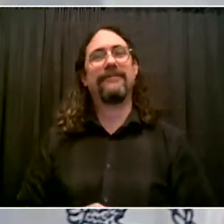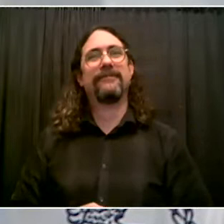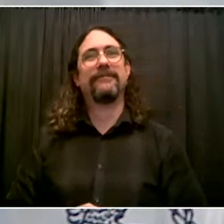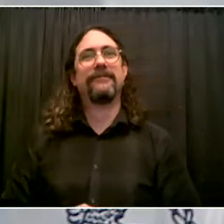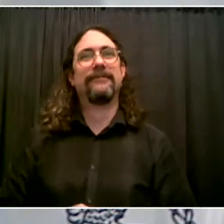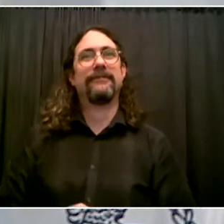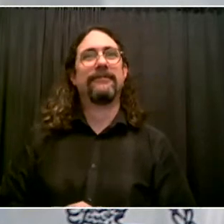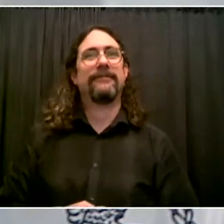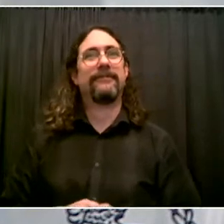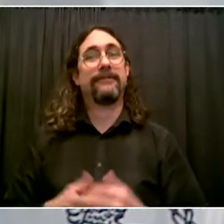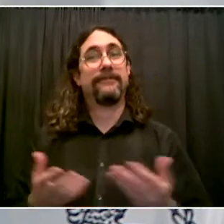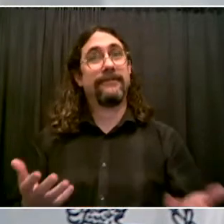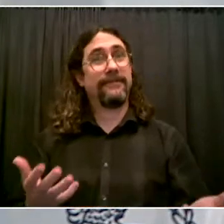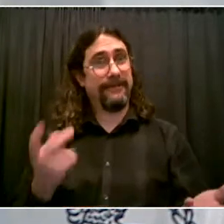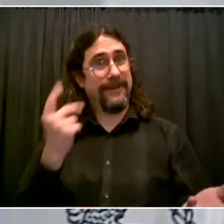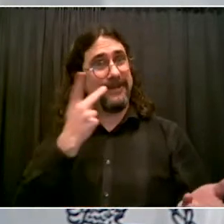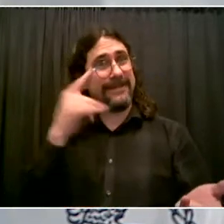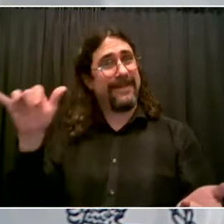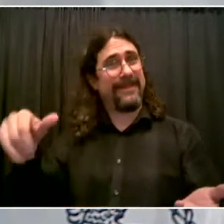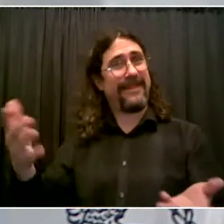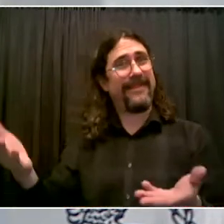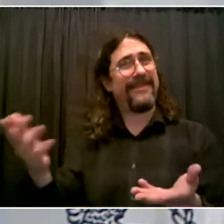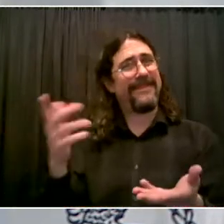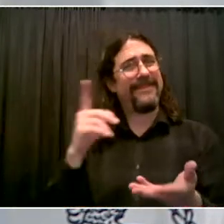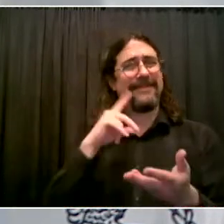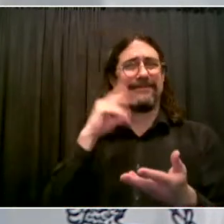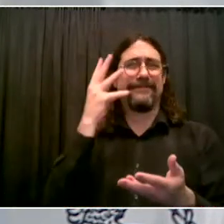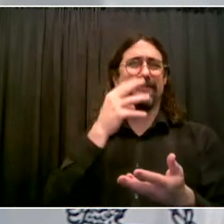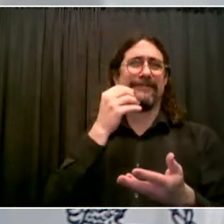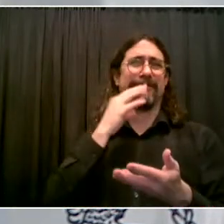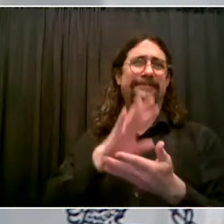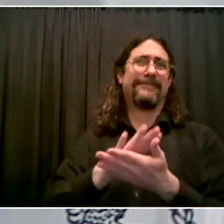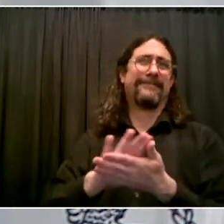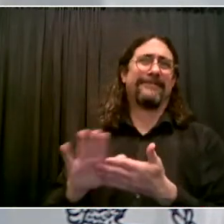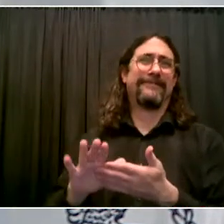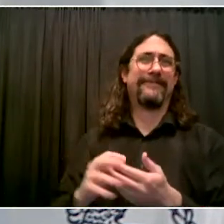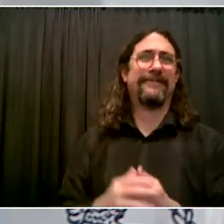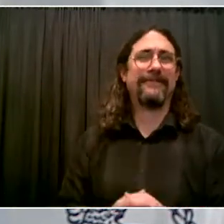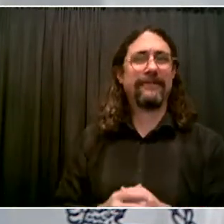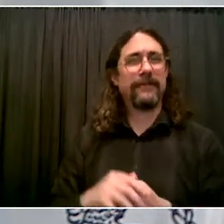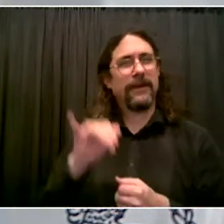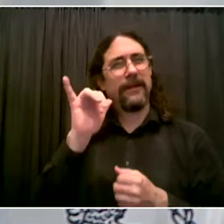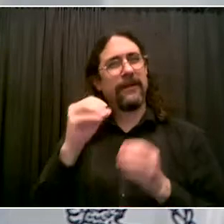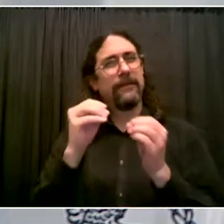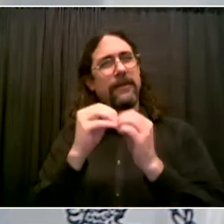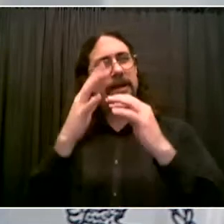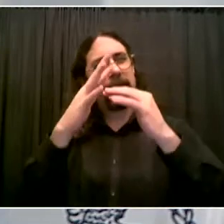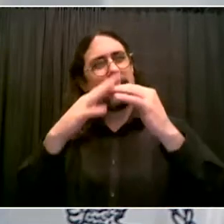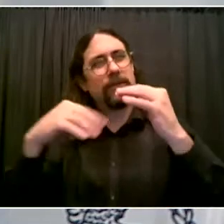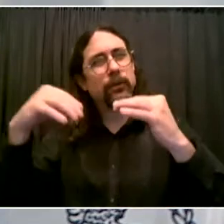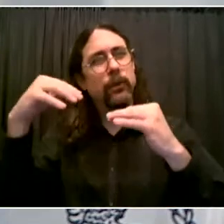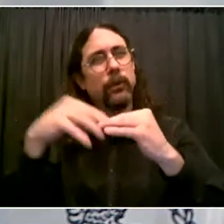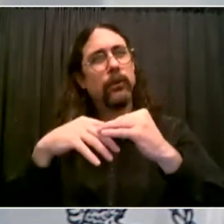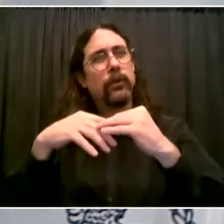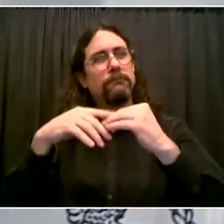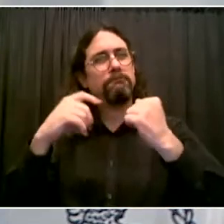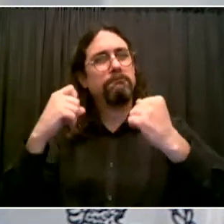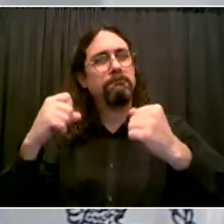MUCHH .